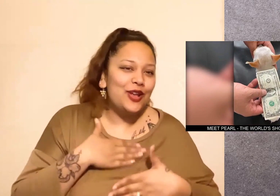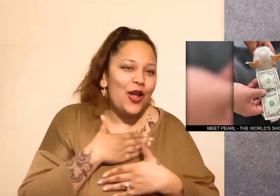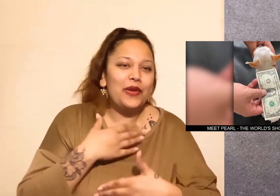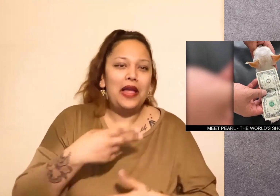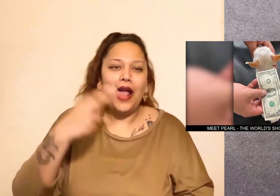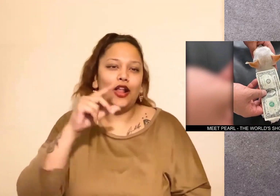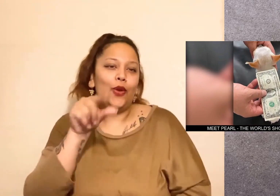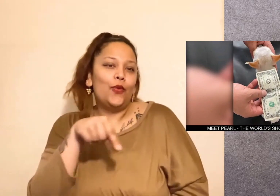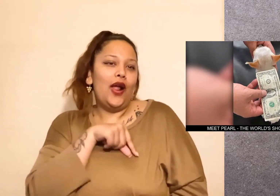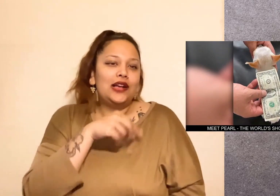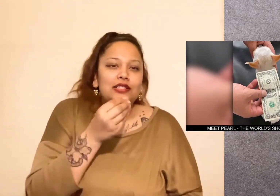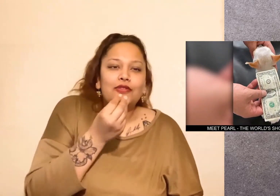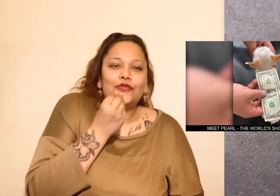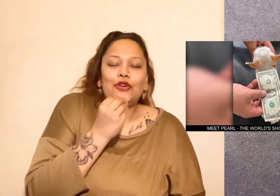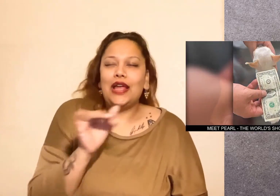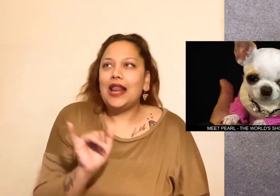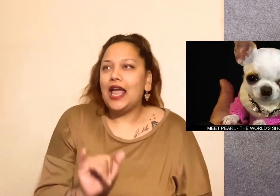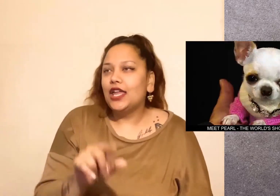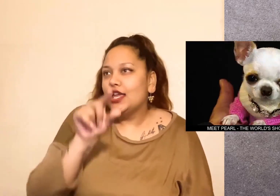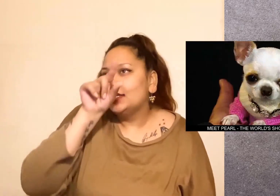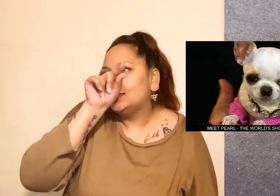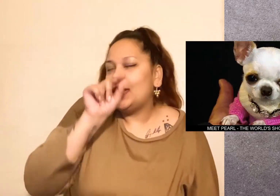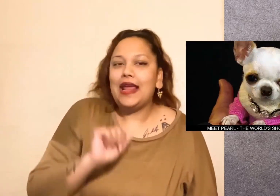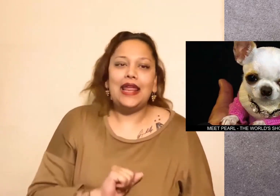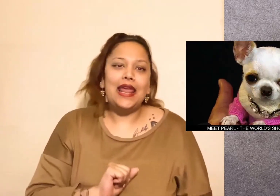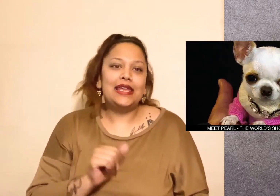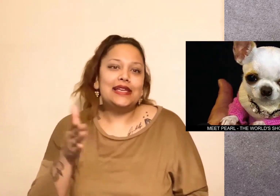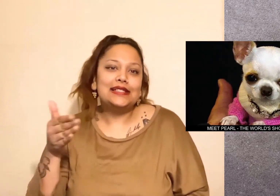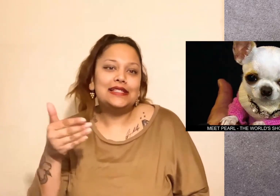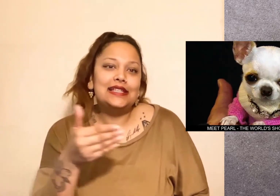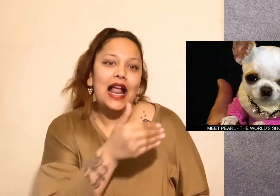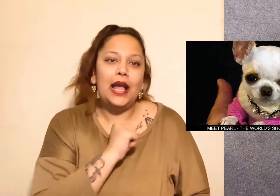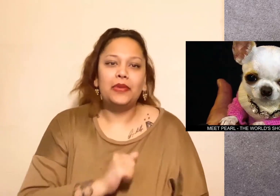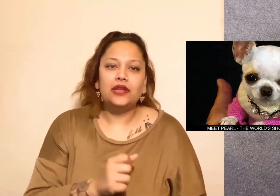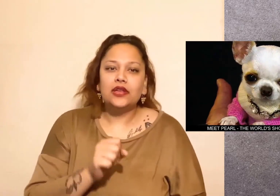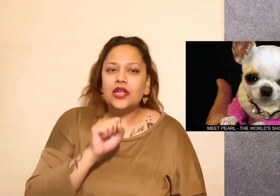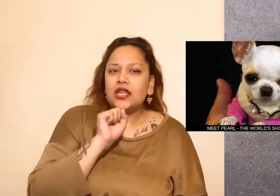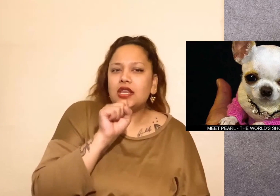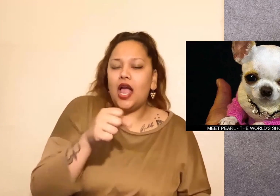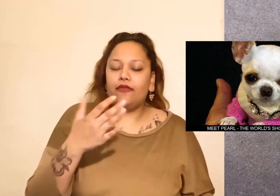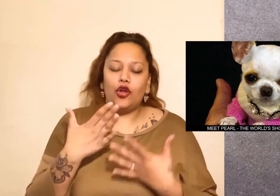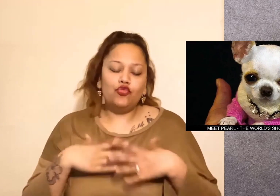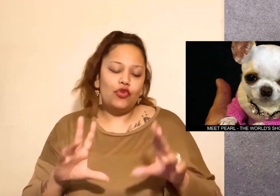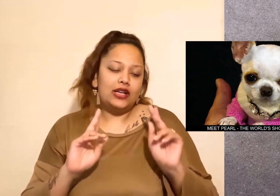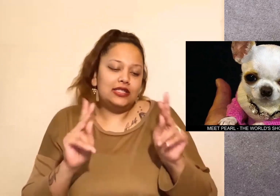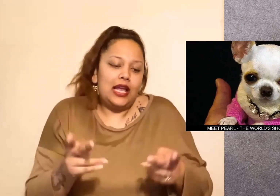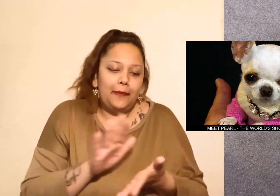she enjoys eating high quality food like chicken and salmon and loves dressing up nice